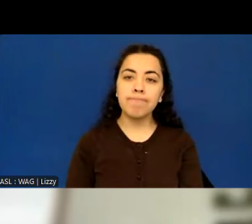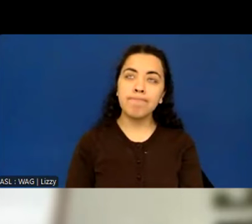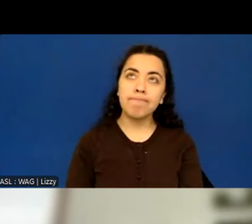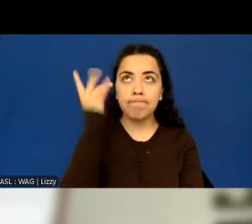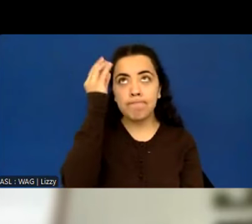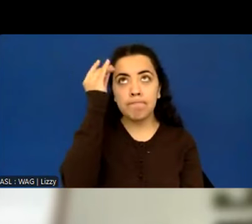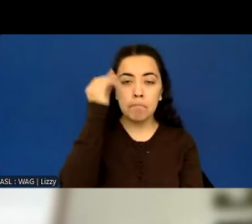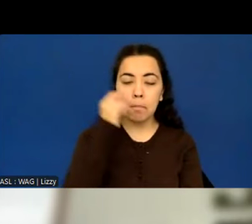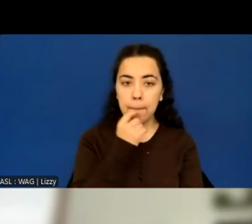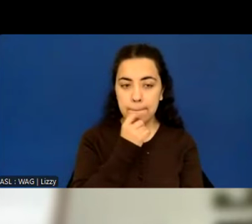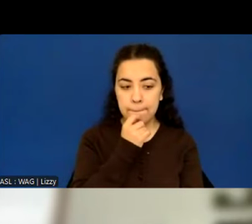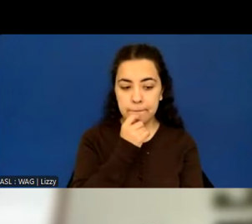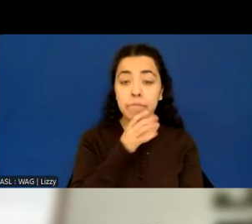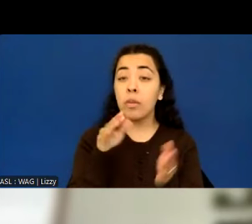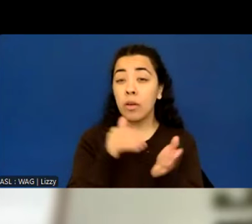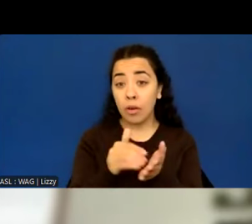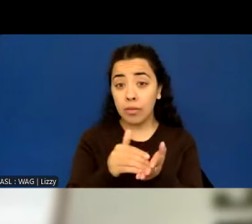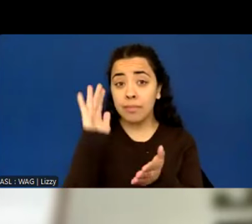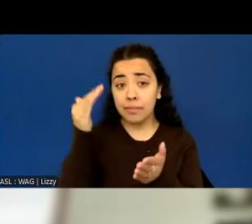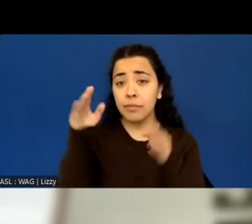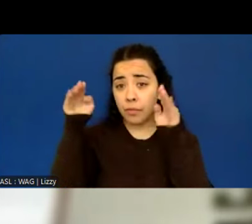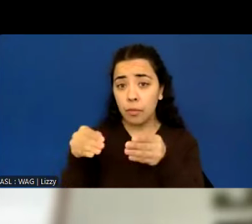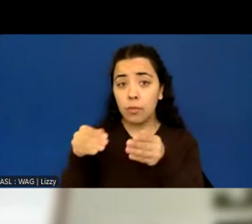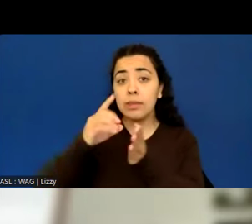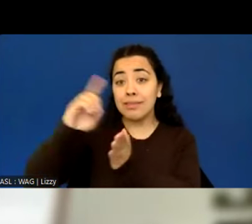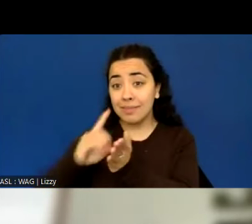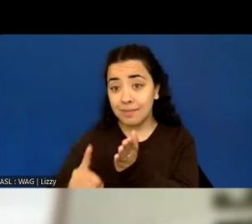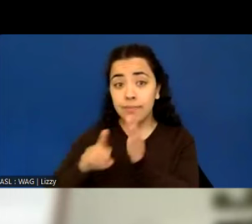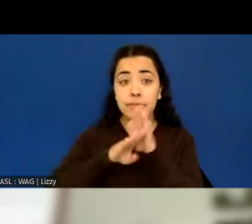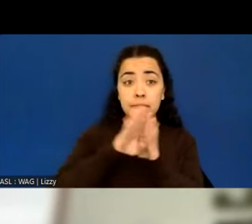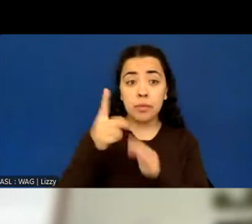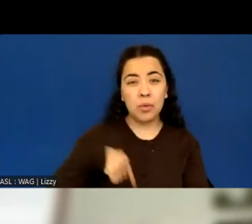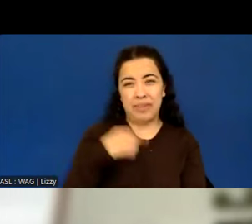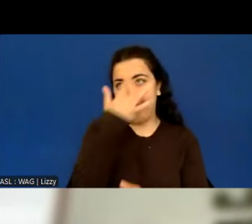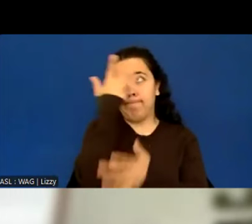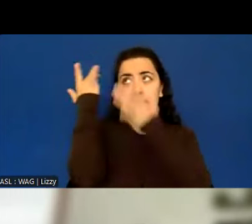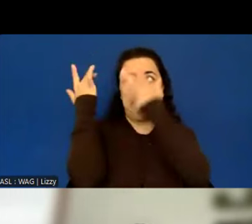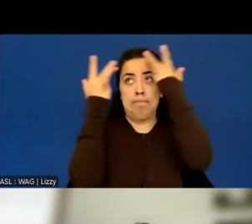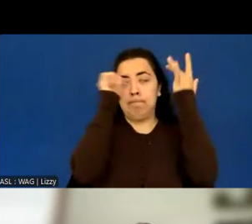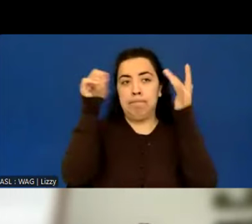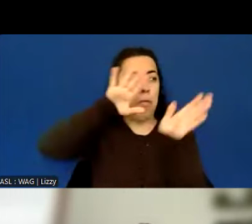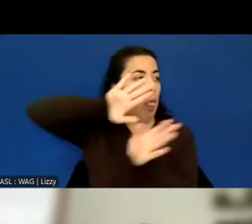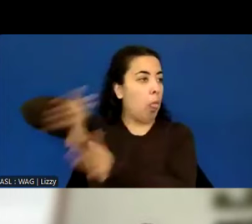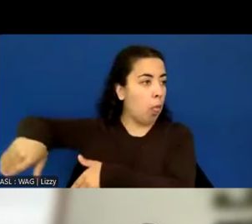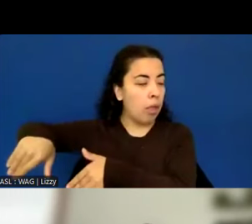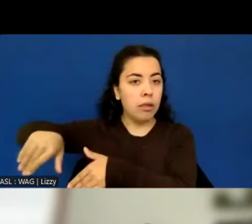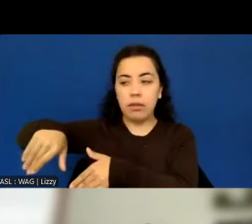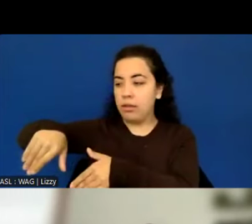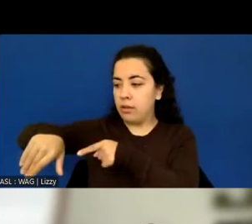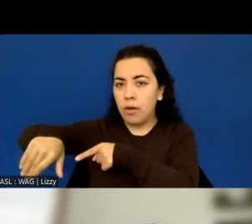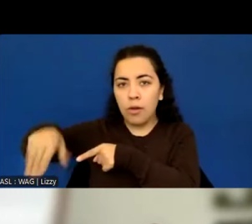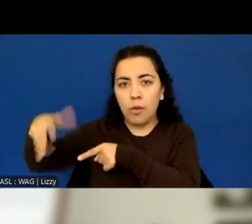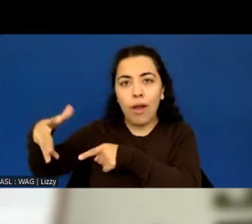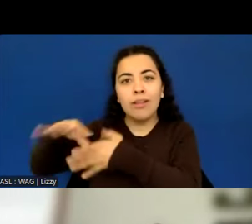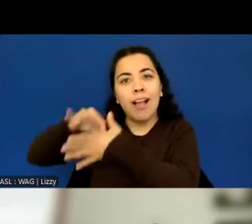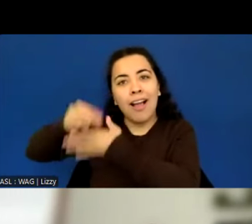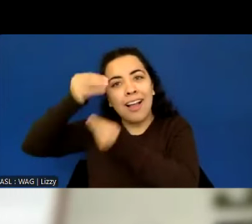Very often we focus all on design and development and we forget to focus on content. Content can be